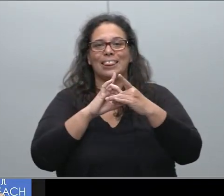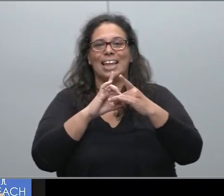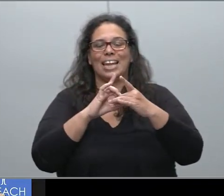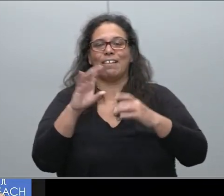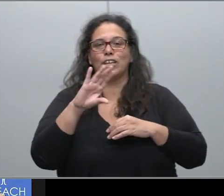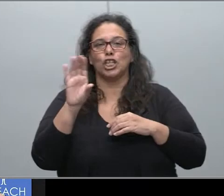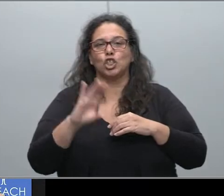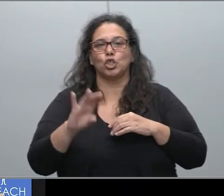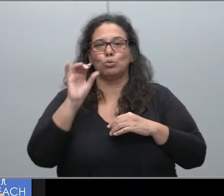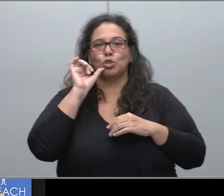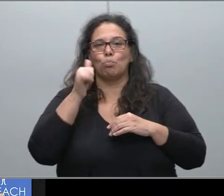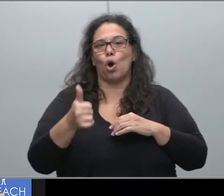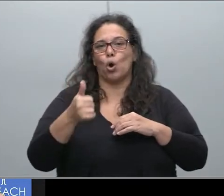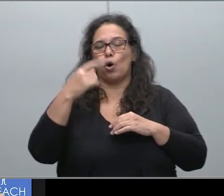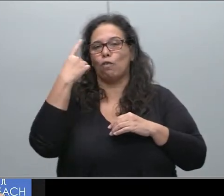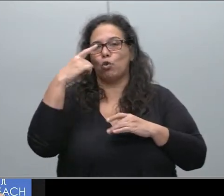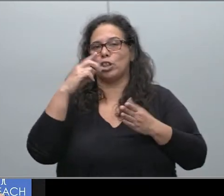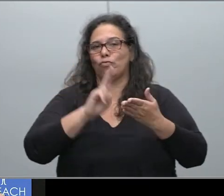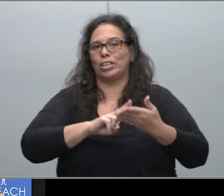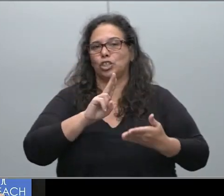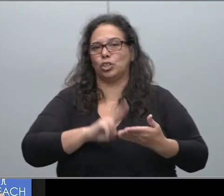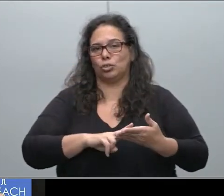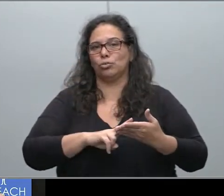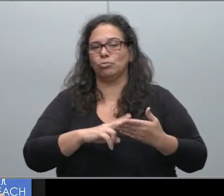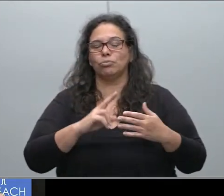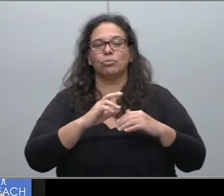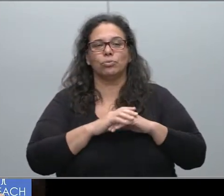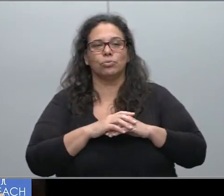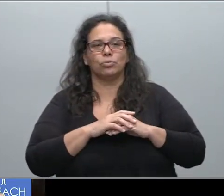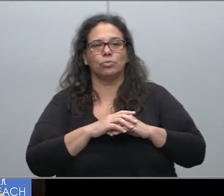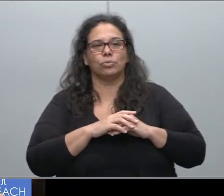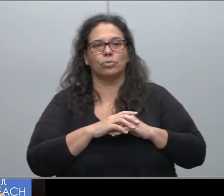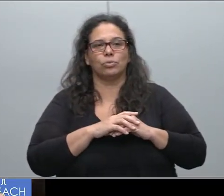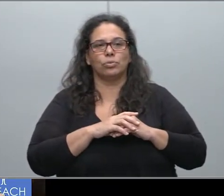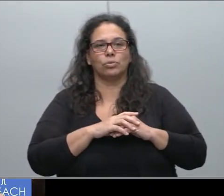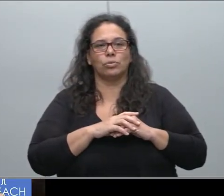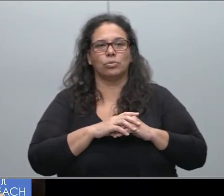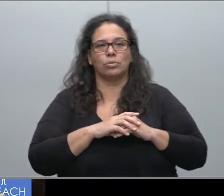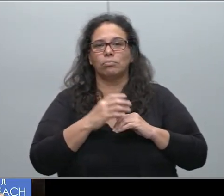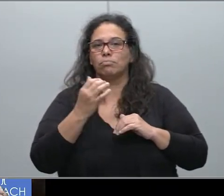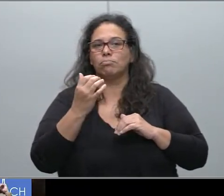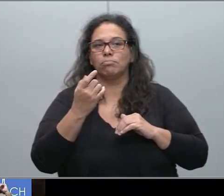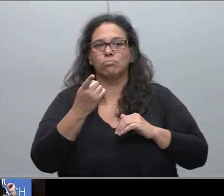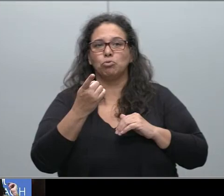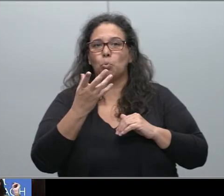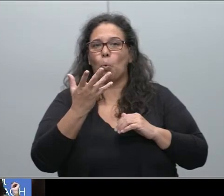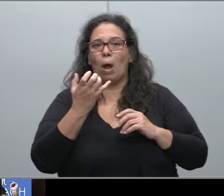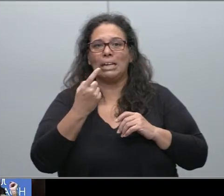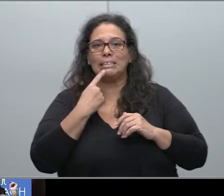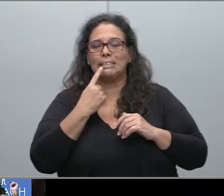because she know how I express myself. It's important for us to deal with the hard questions